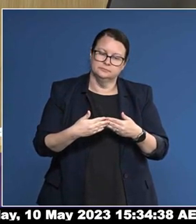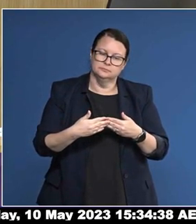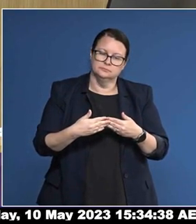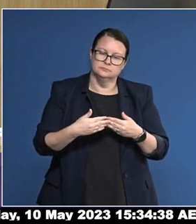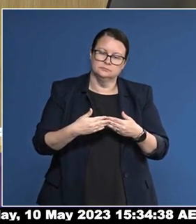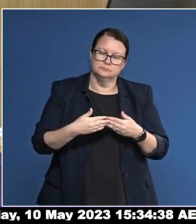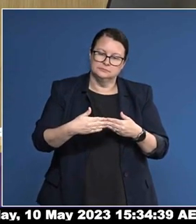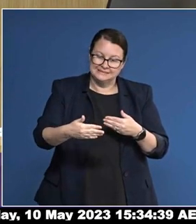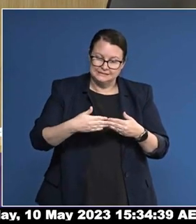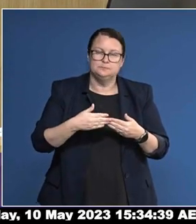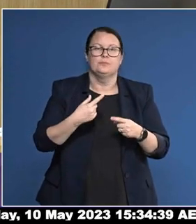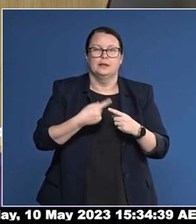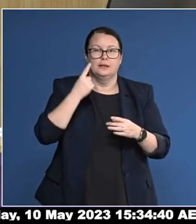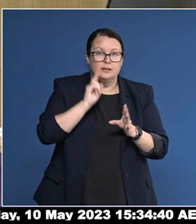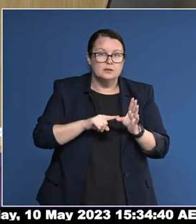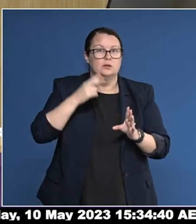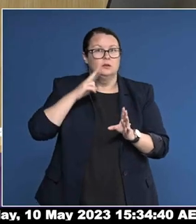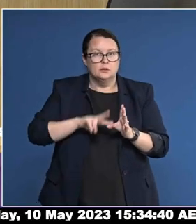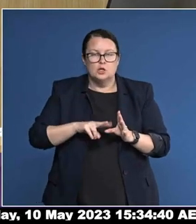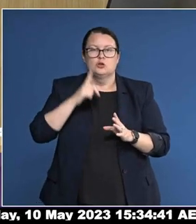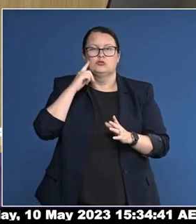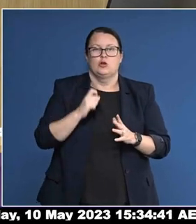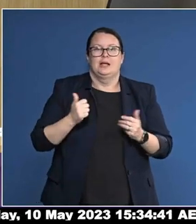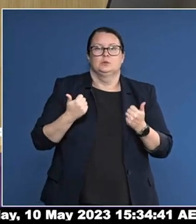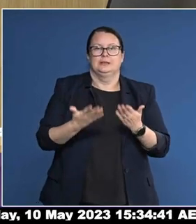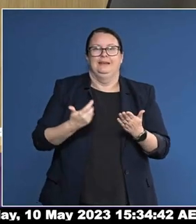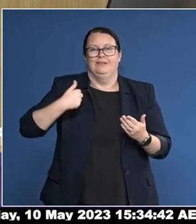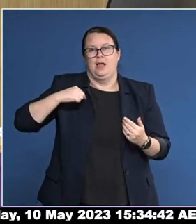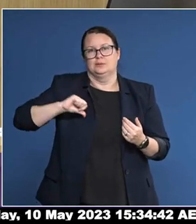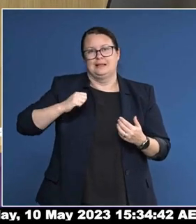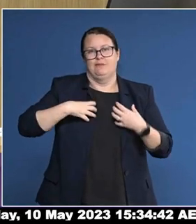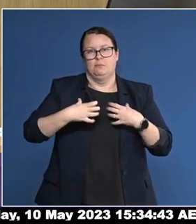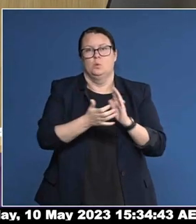investing in building our staff's capability - Sorry to jump in.